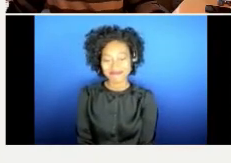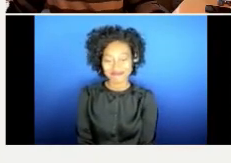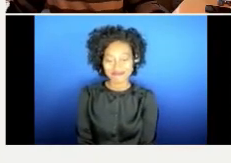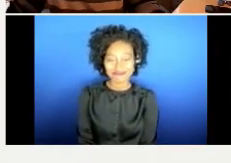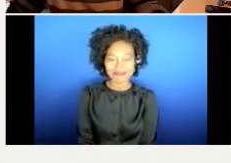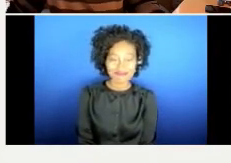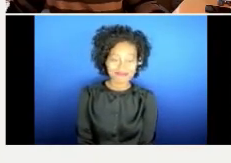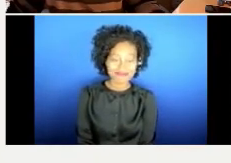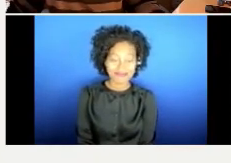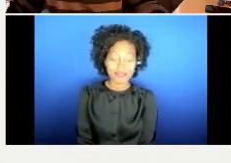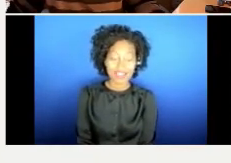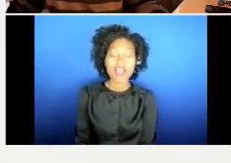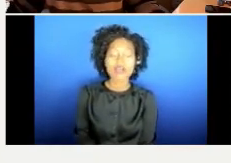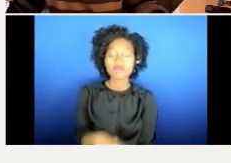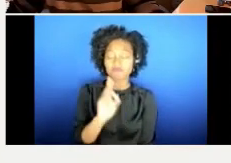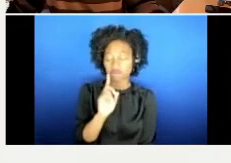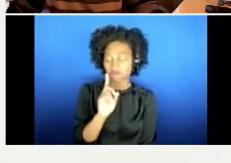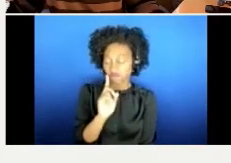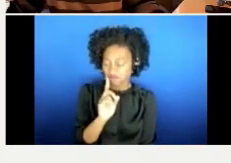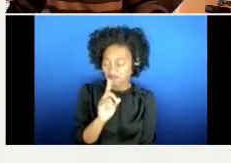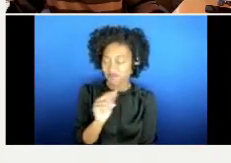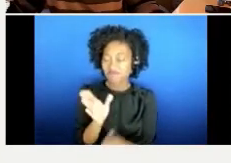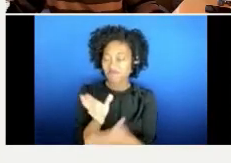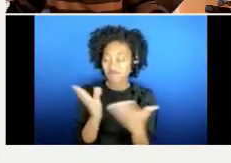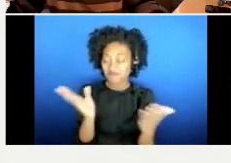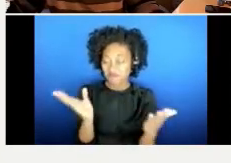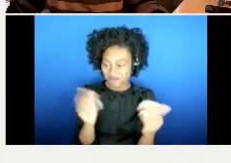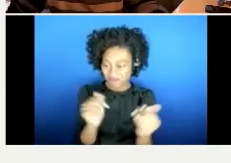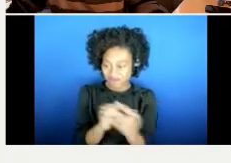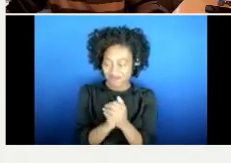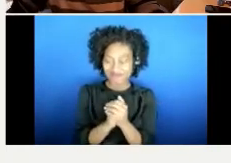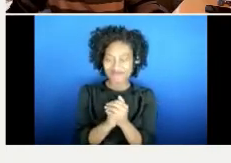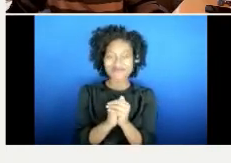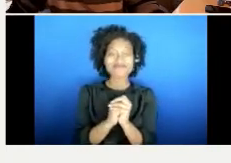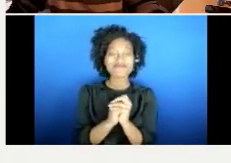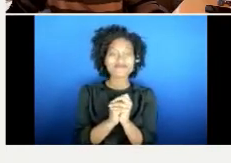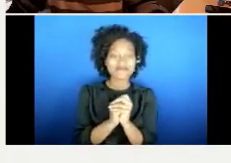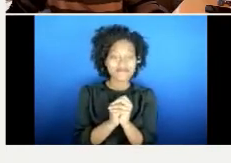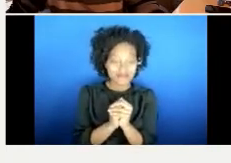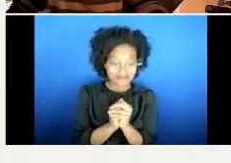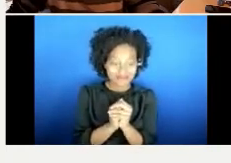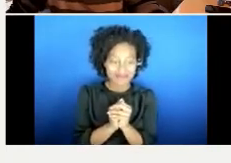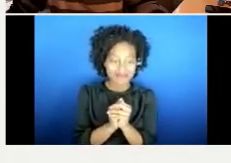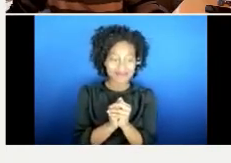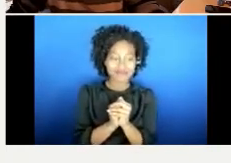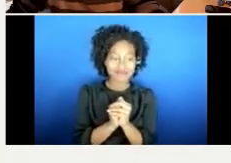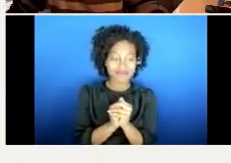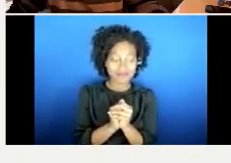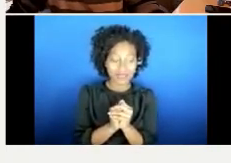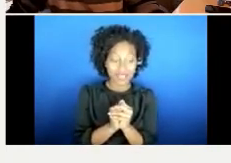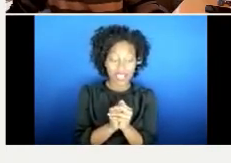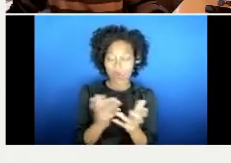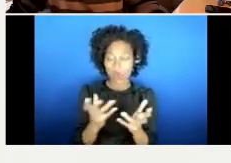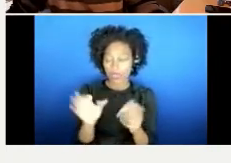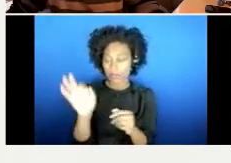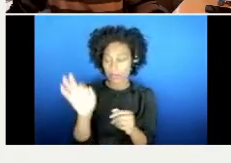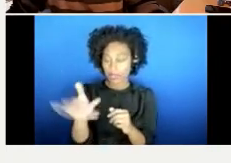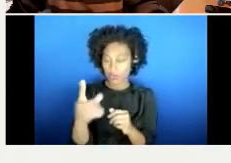One thing... Let me show you, I may want to mention... Go to that